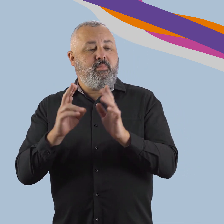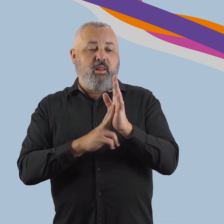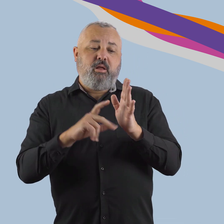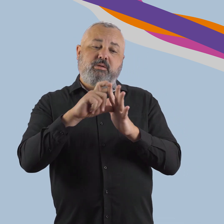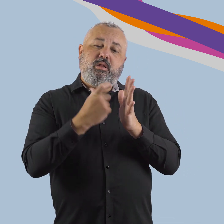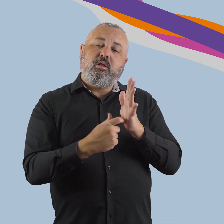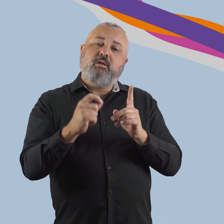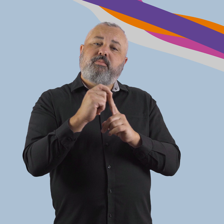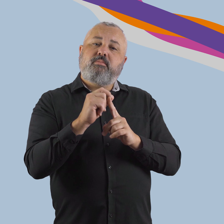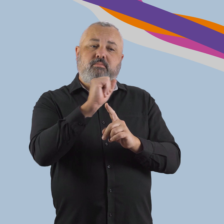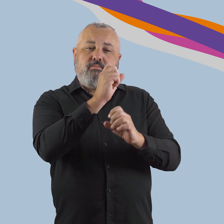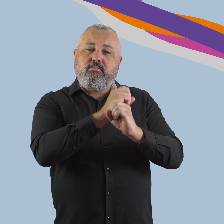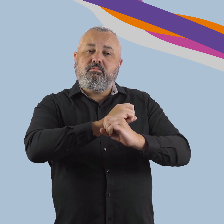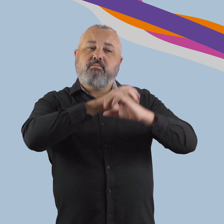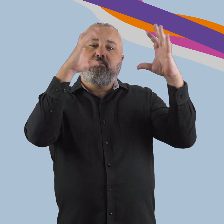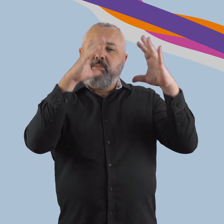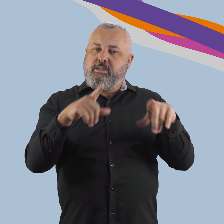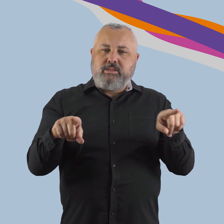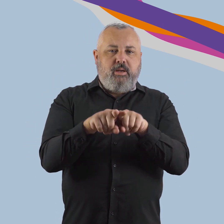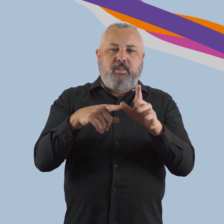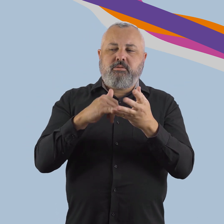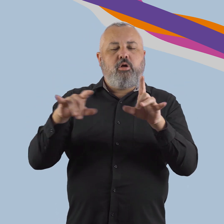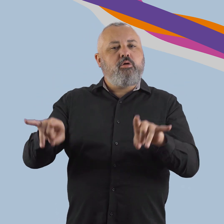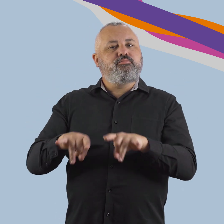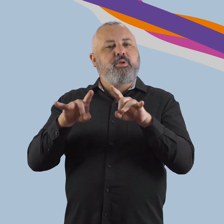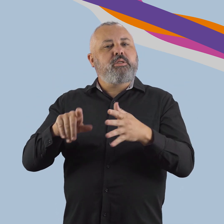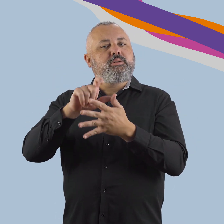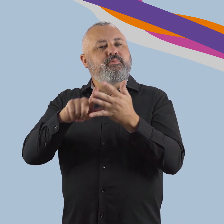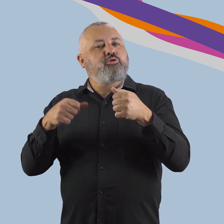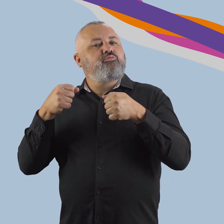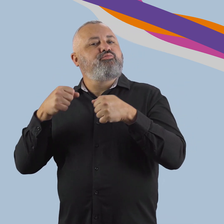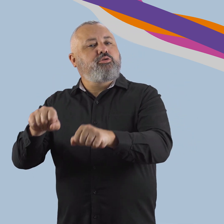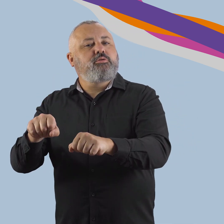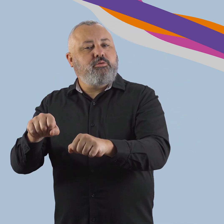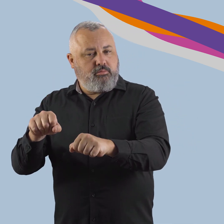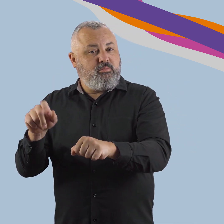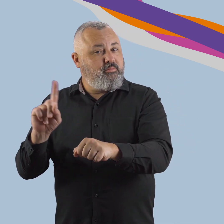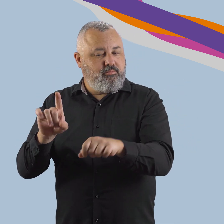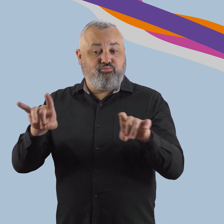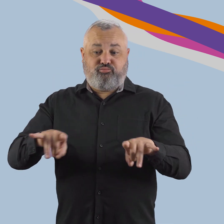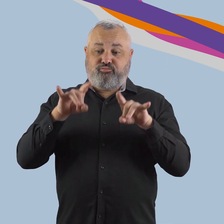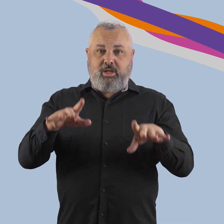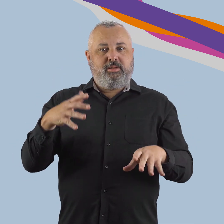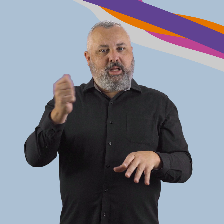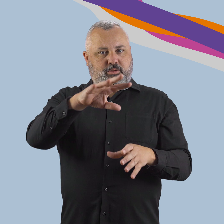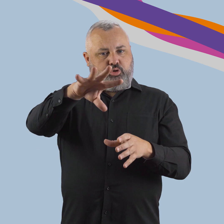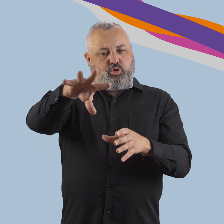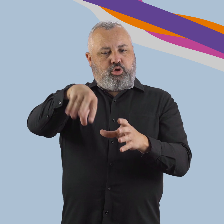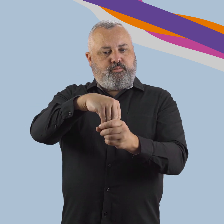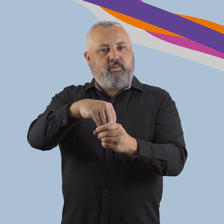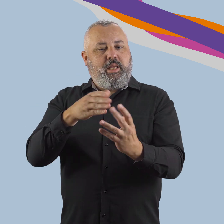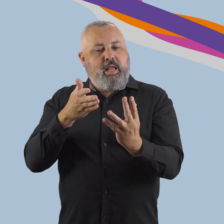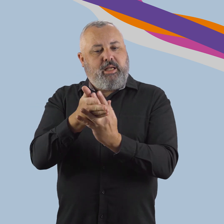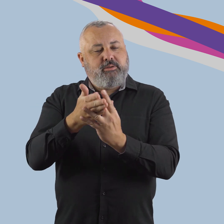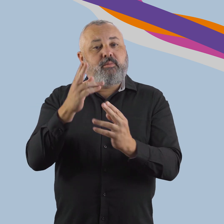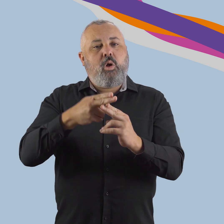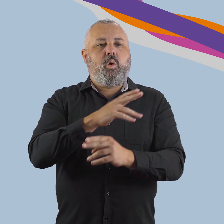The NDRP shares the vision of Australia’s Disability Strategy for an inclusive and accessible Australian society where